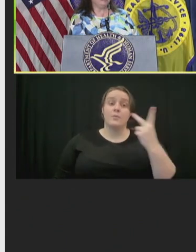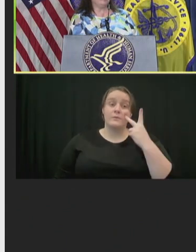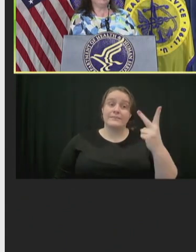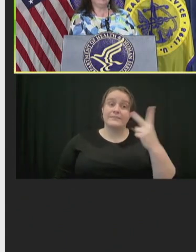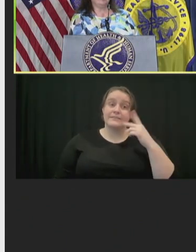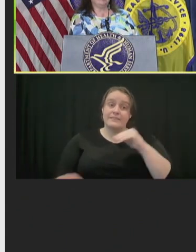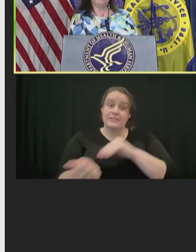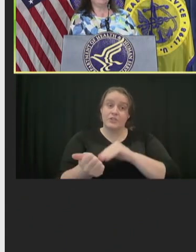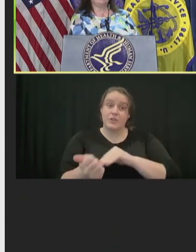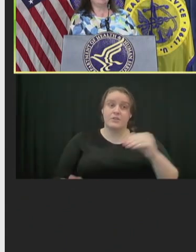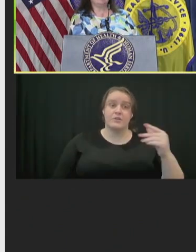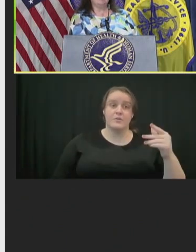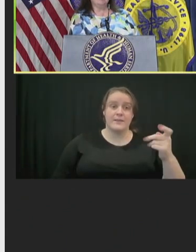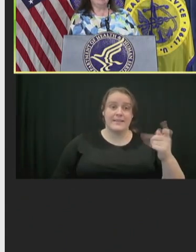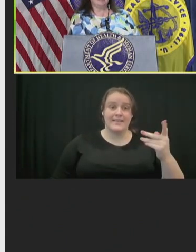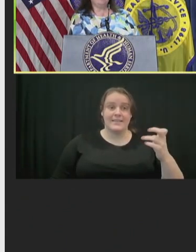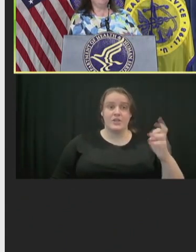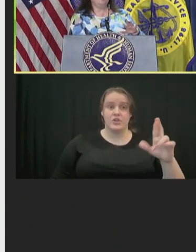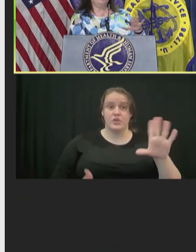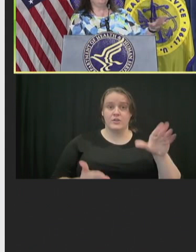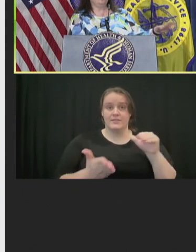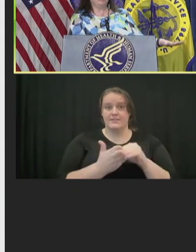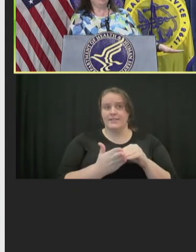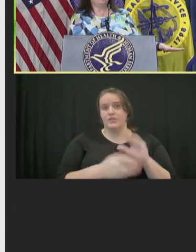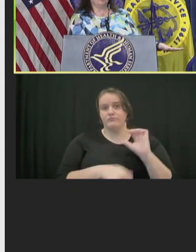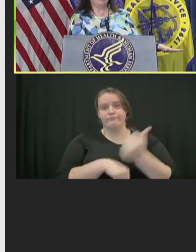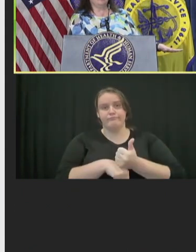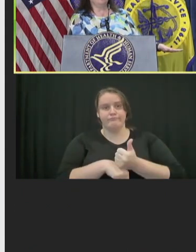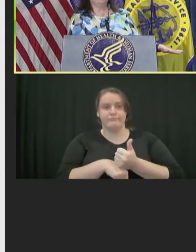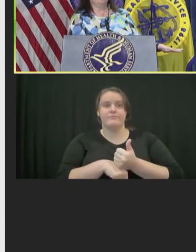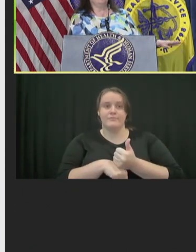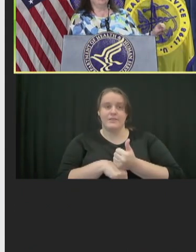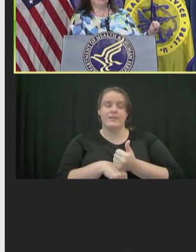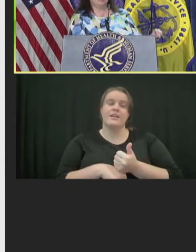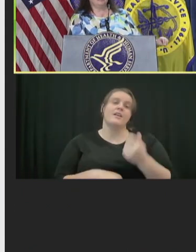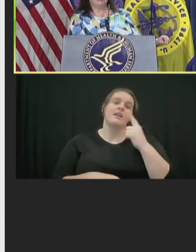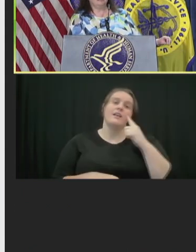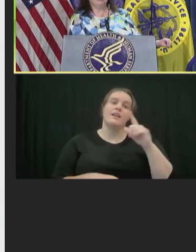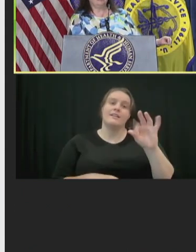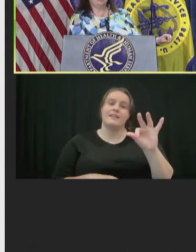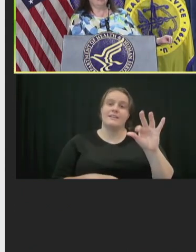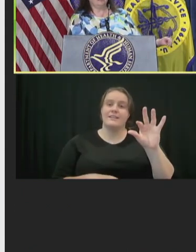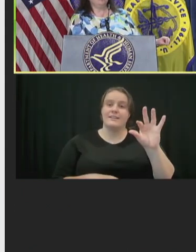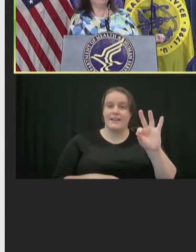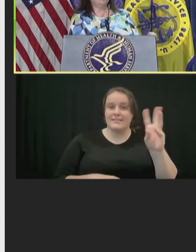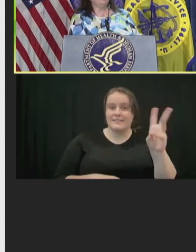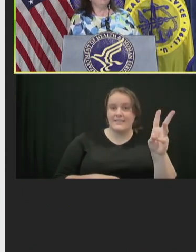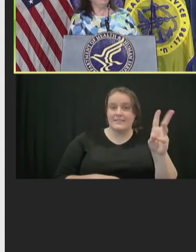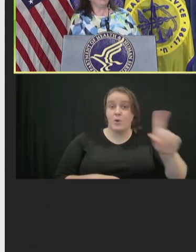1996. And they have a very good reach across the country, so not just in downtown Vancouver.